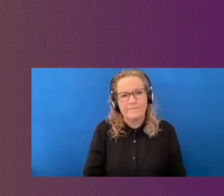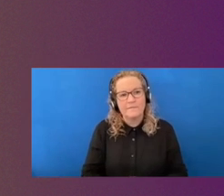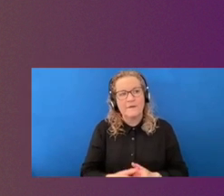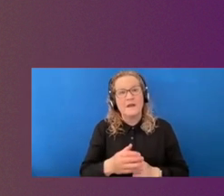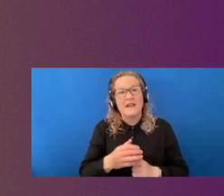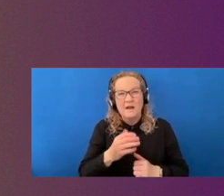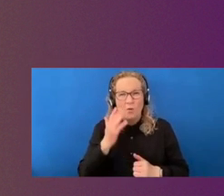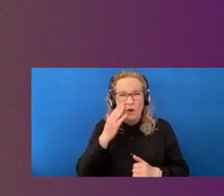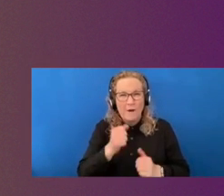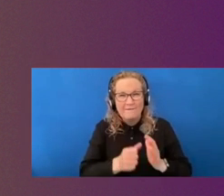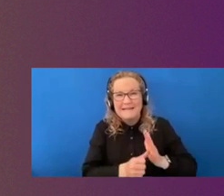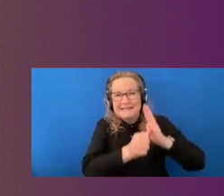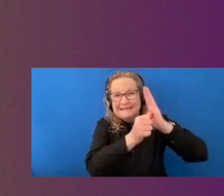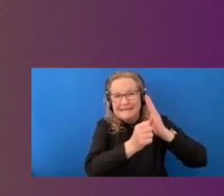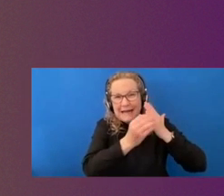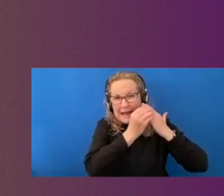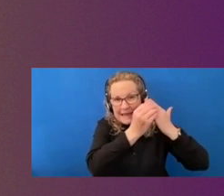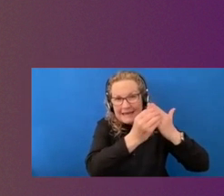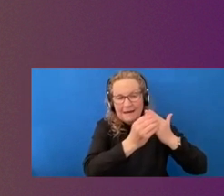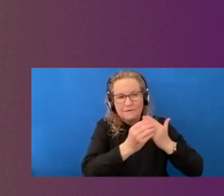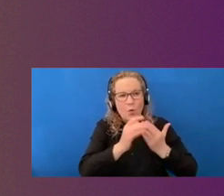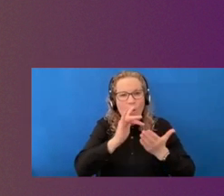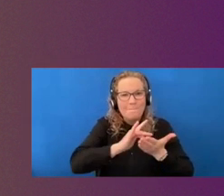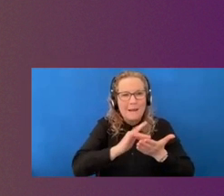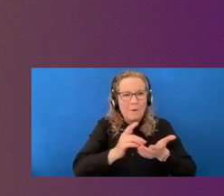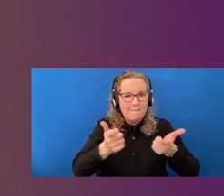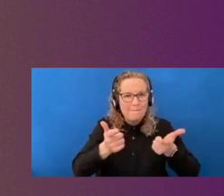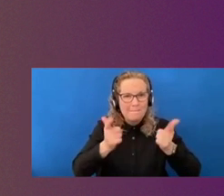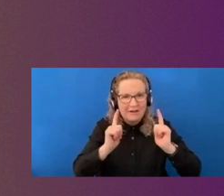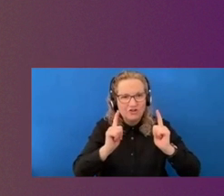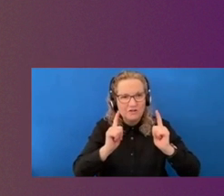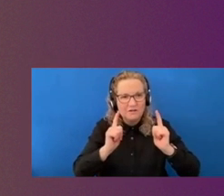middle management step up and say hey identifiers having a disability you can have webinars you